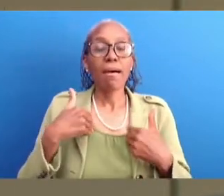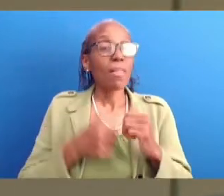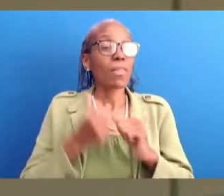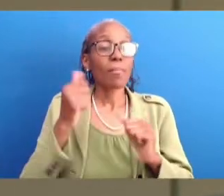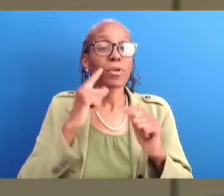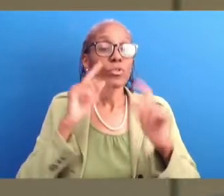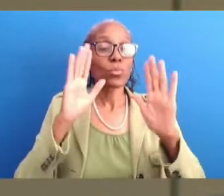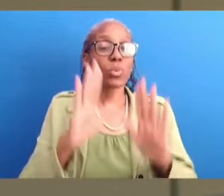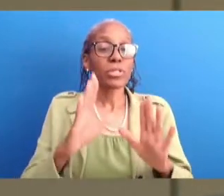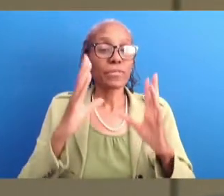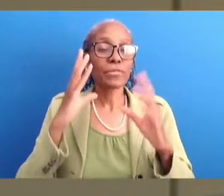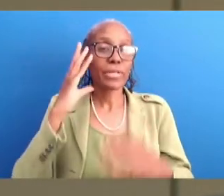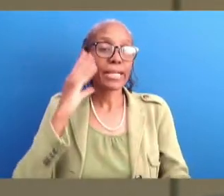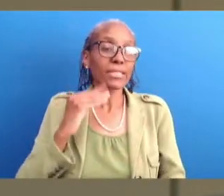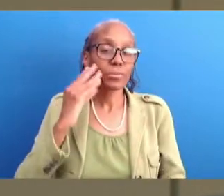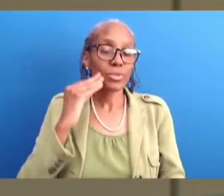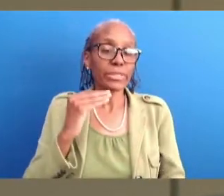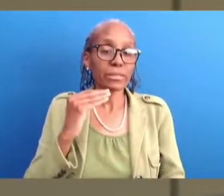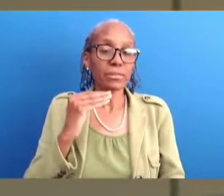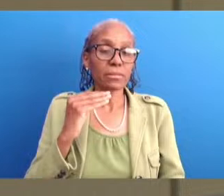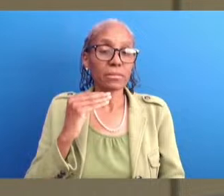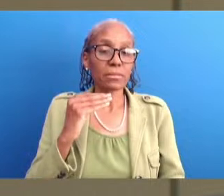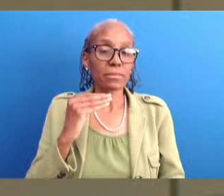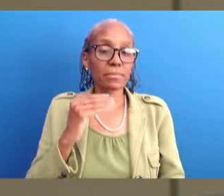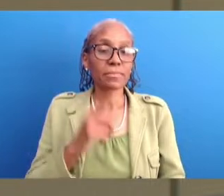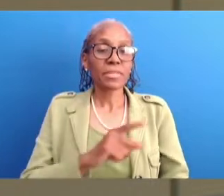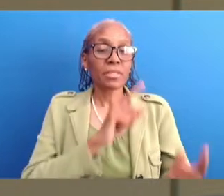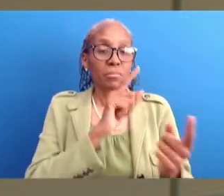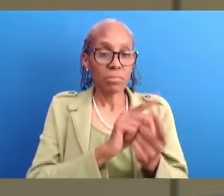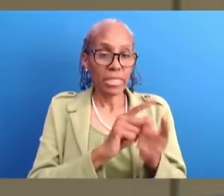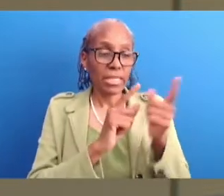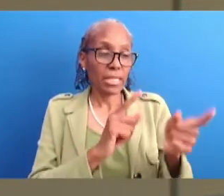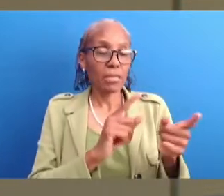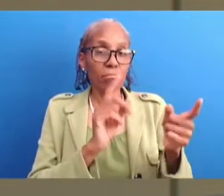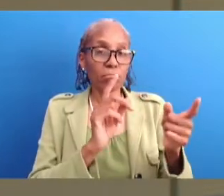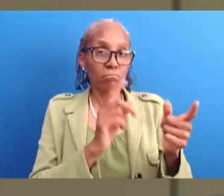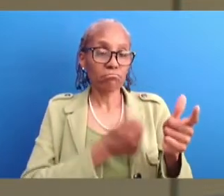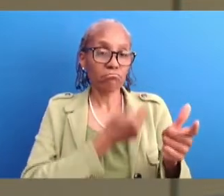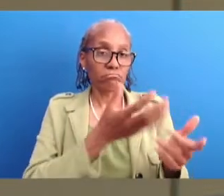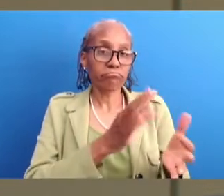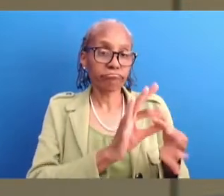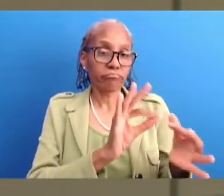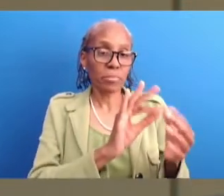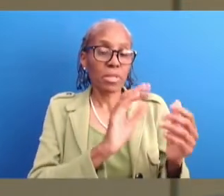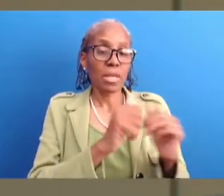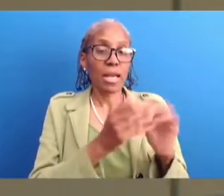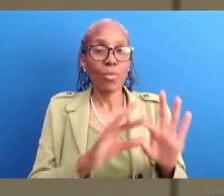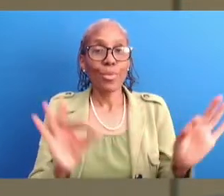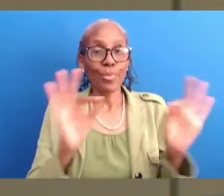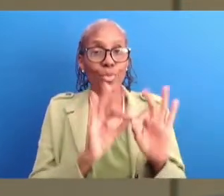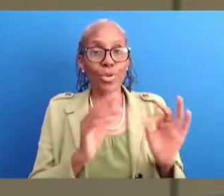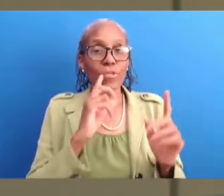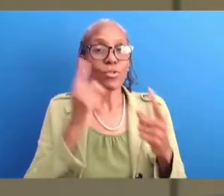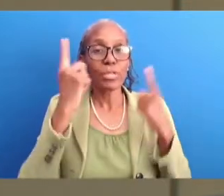JEWISH MAN AND I HAD THE MOST